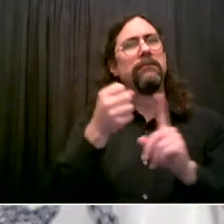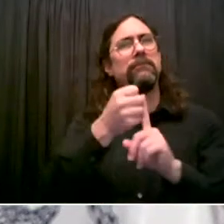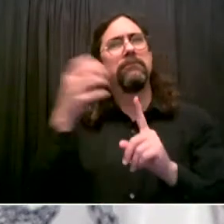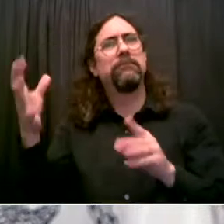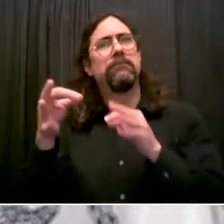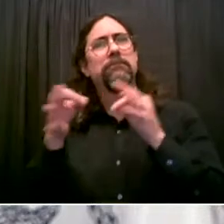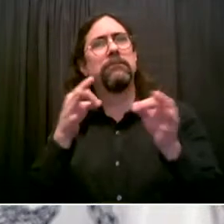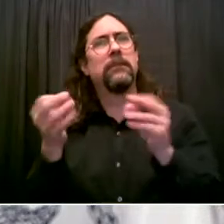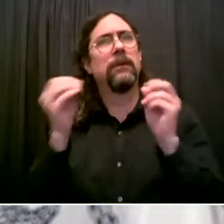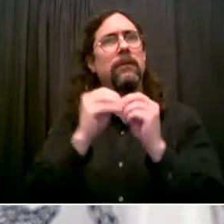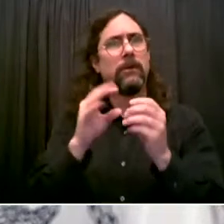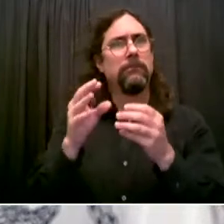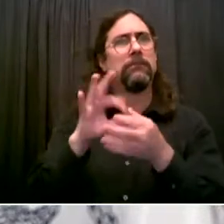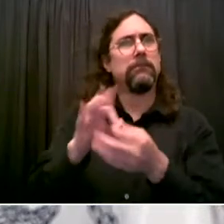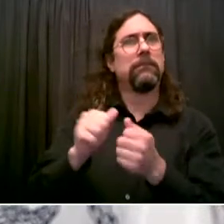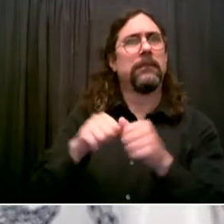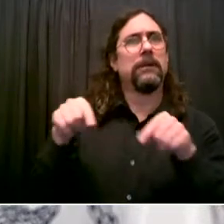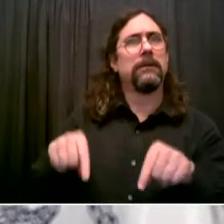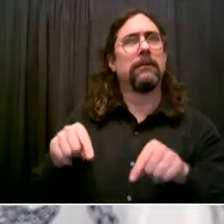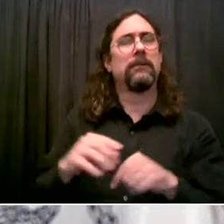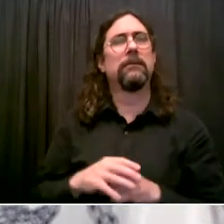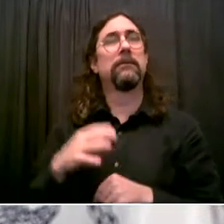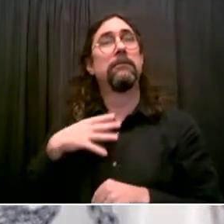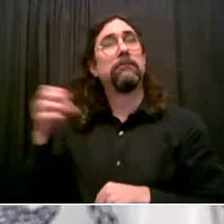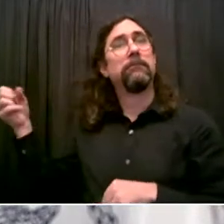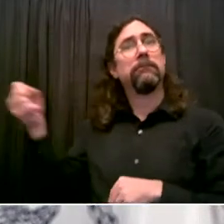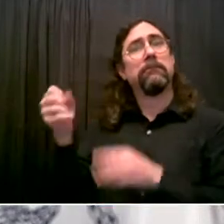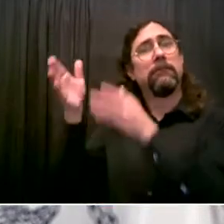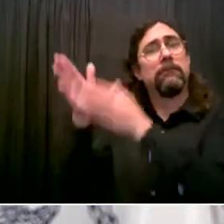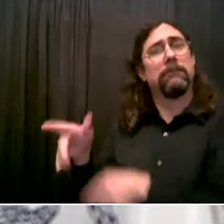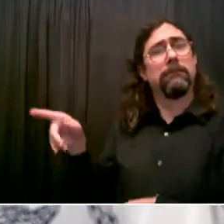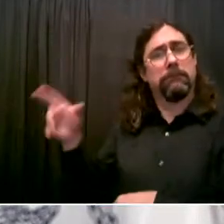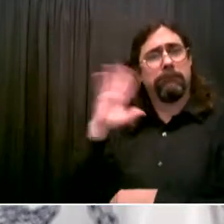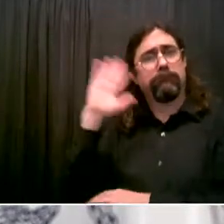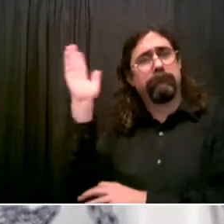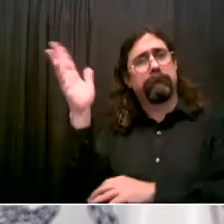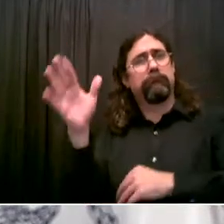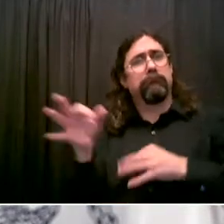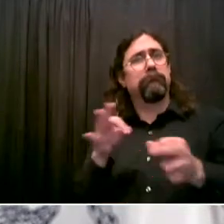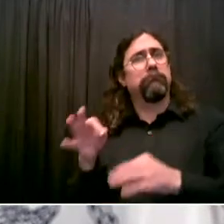WE WANT O THEAR ABOUT IT FROM THE COMMISSIONER OF SOCIAL SERVICES WHO IS OBVIOUSLY CONSIDERED A LEADING EXPERT IN